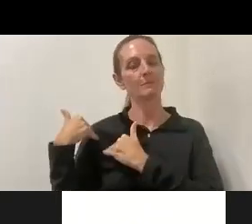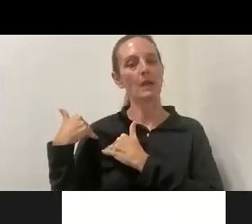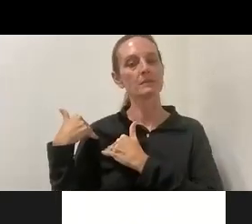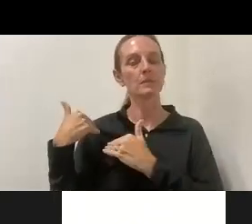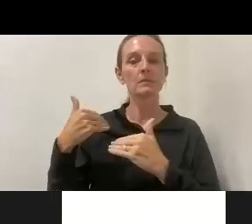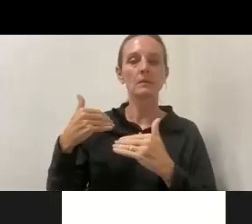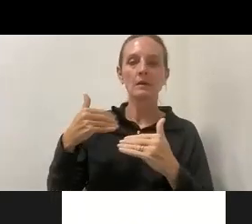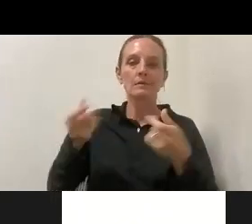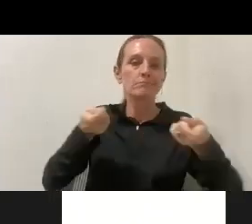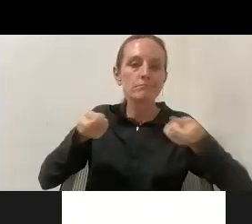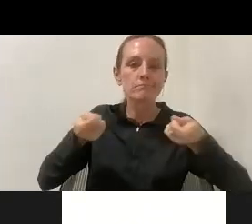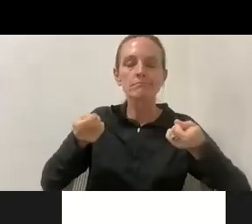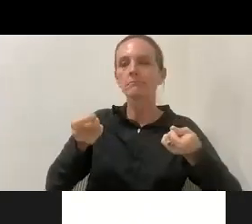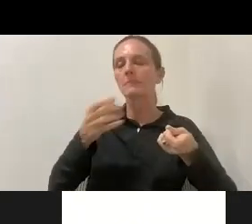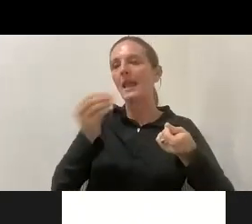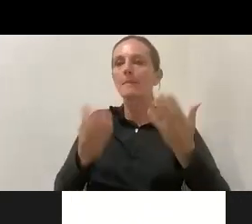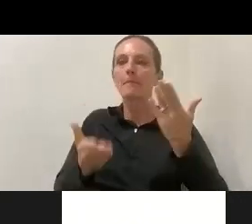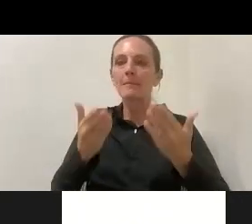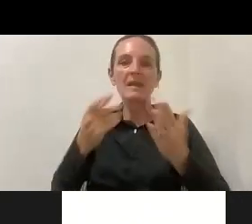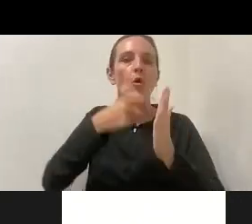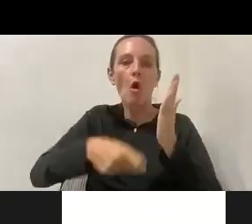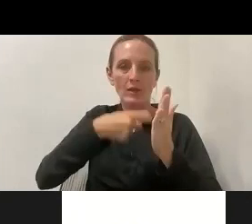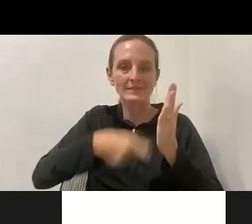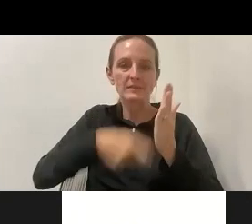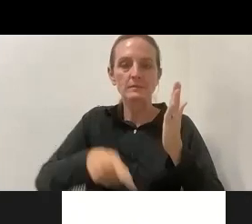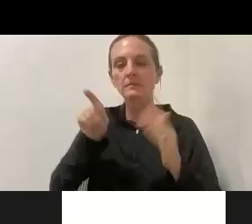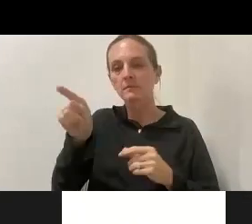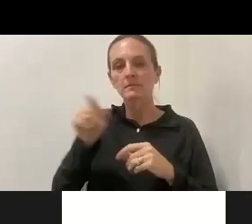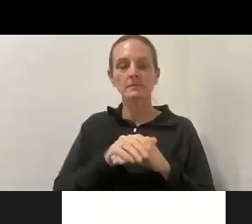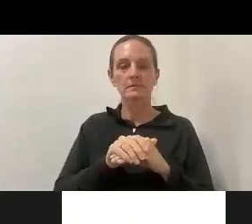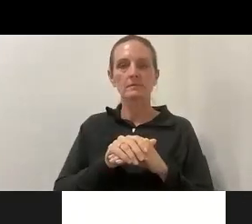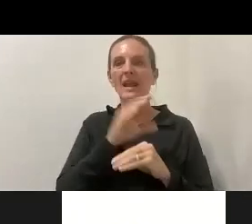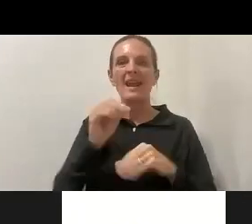might be how much it is going to cost, and it will generally have a timeline, a start and end time.